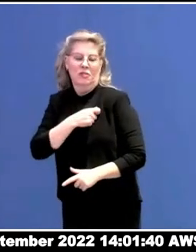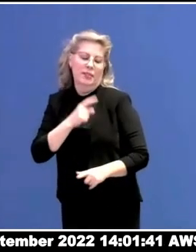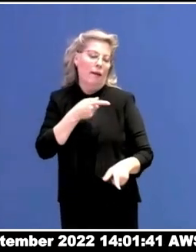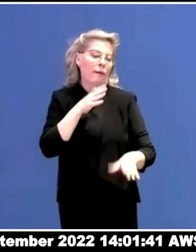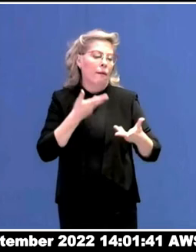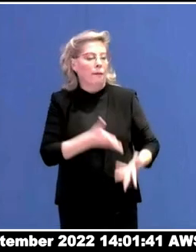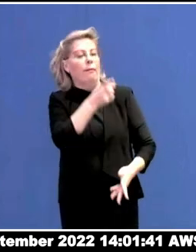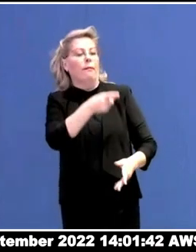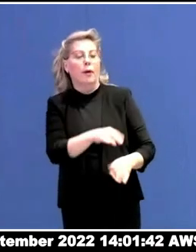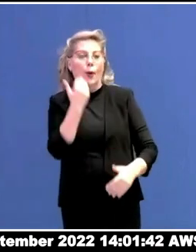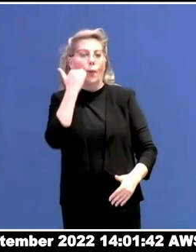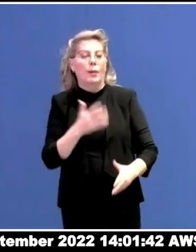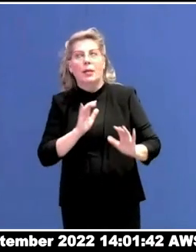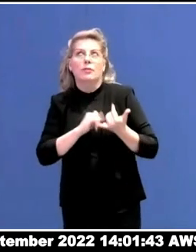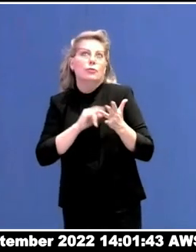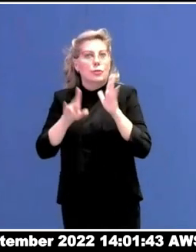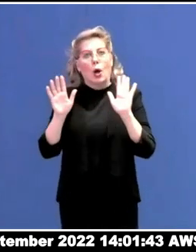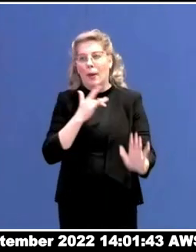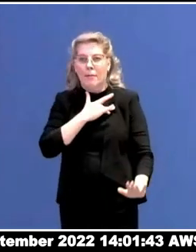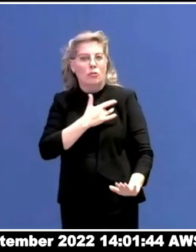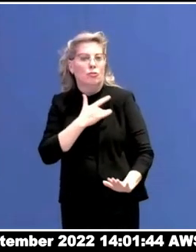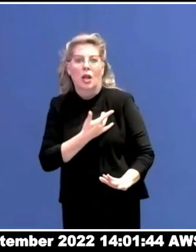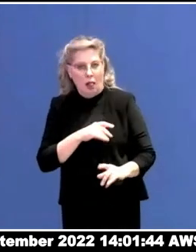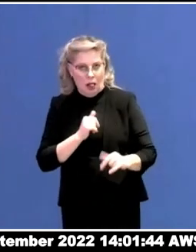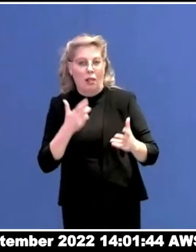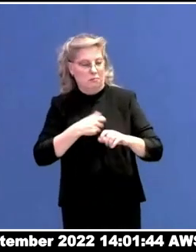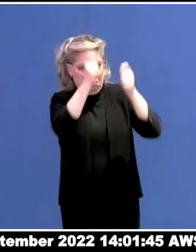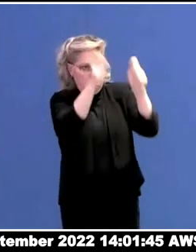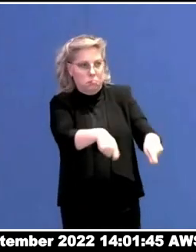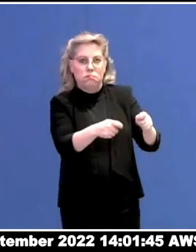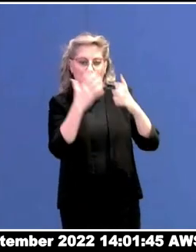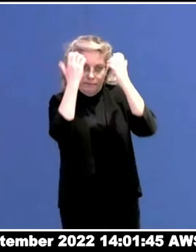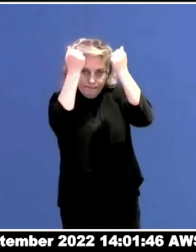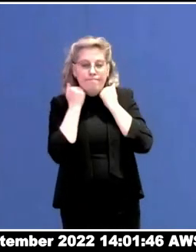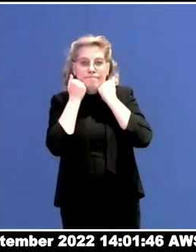I think the Chair asked a question about behaviours. Behaviour is reactional.